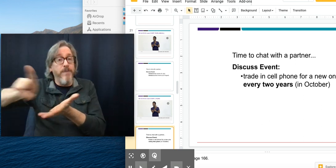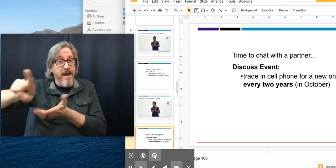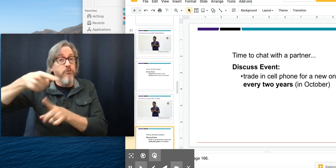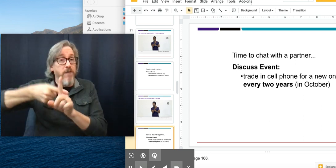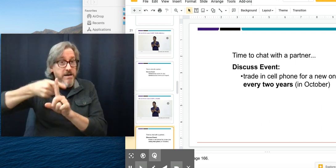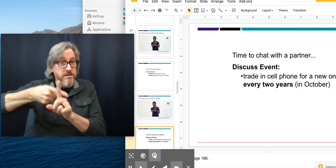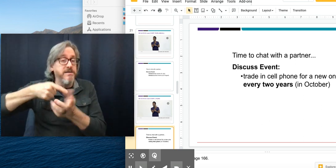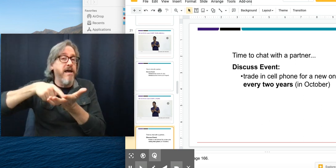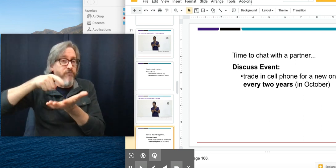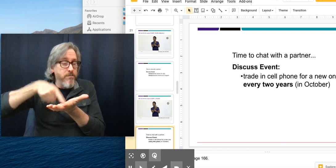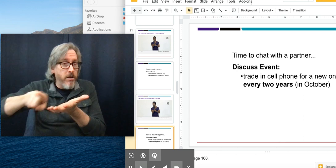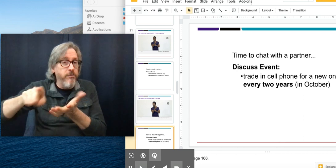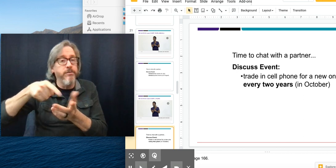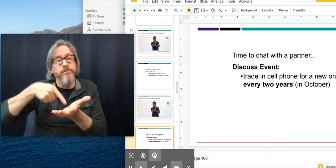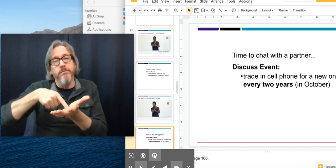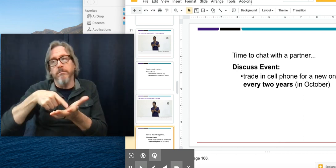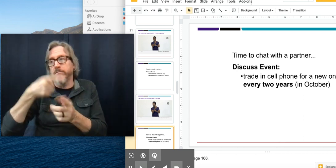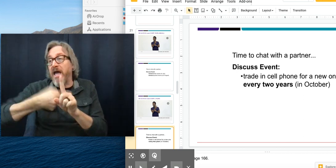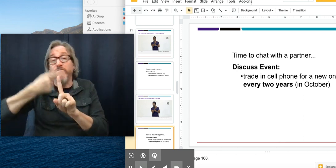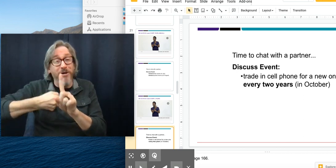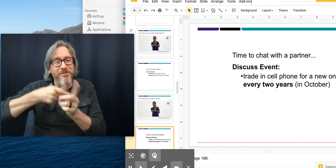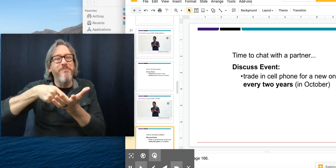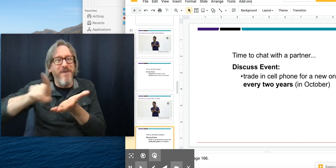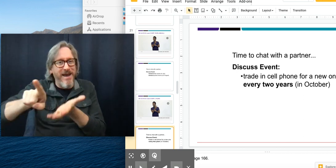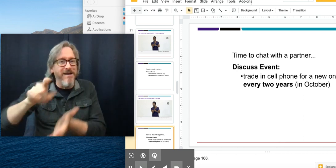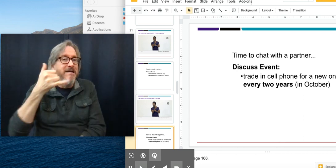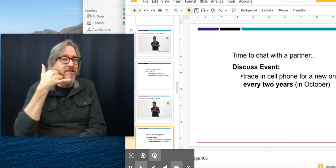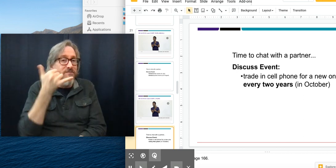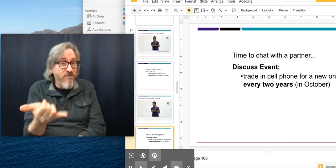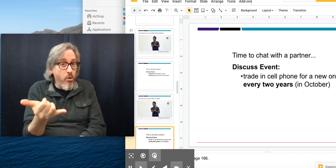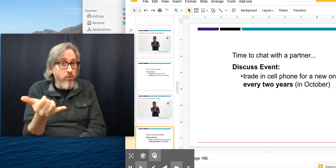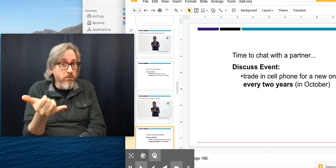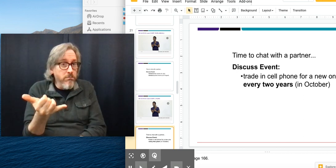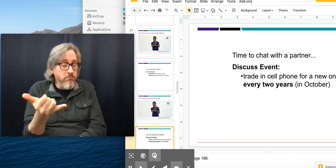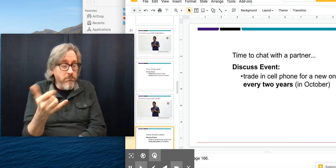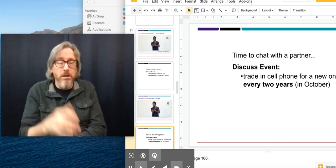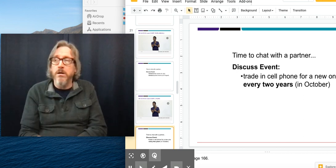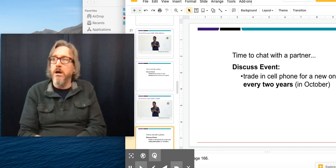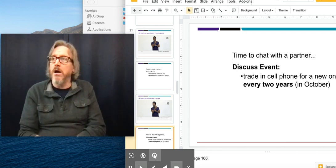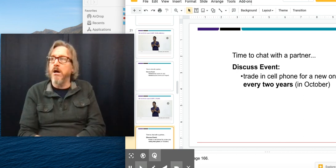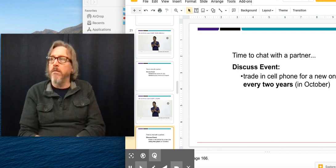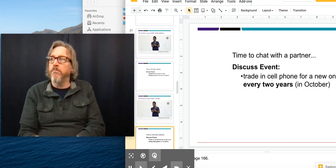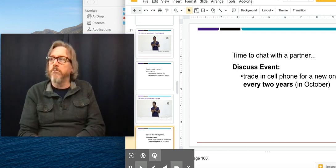pay rent every month every month pay phone um